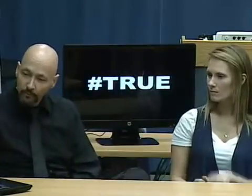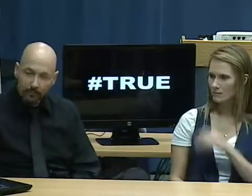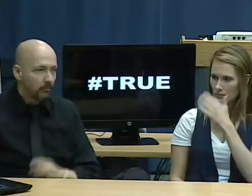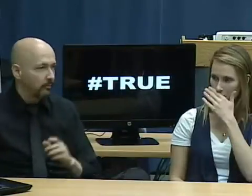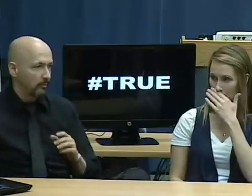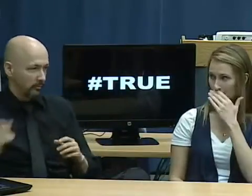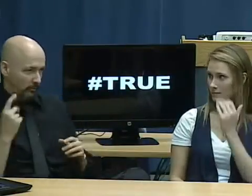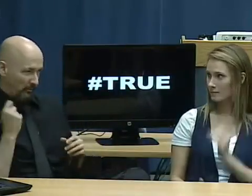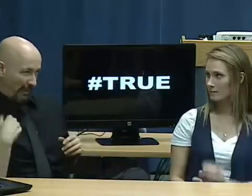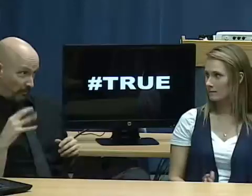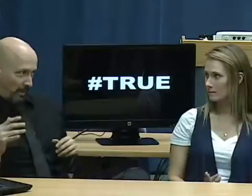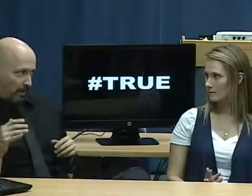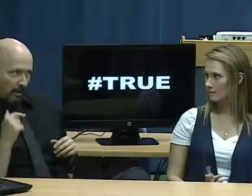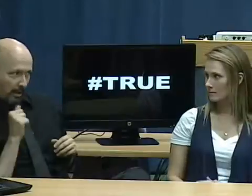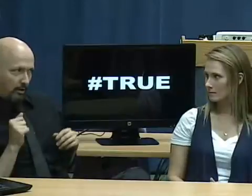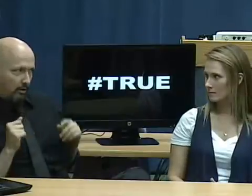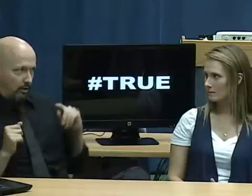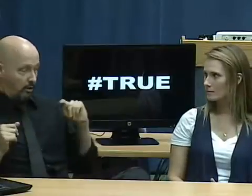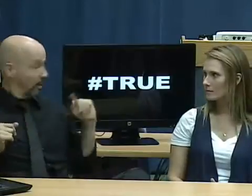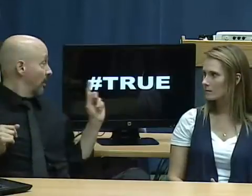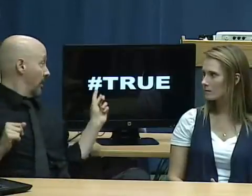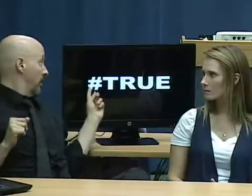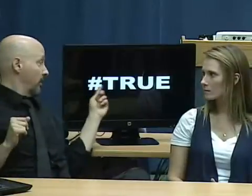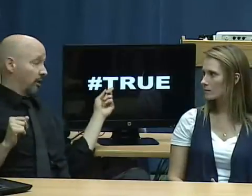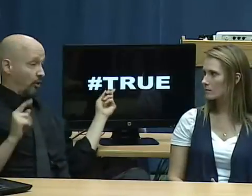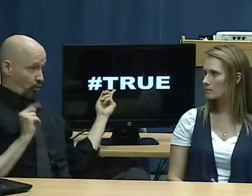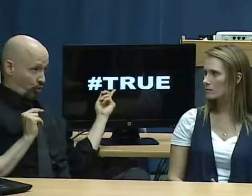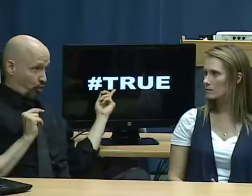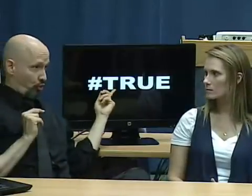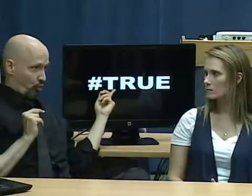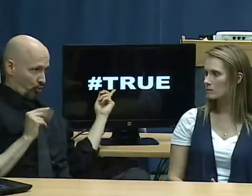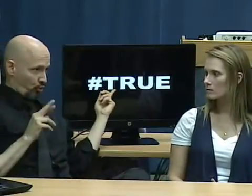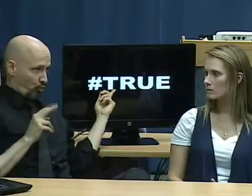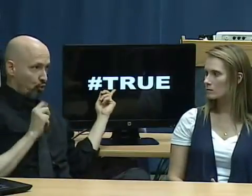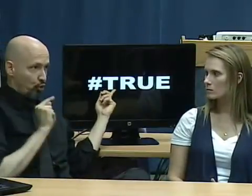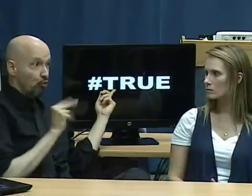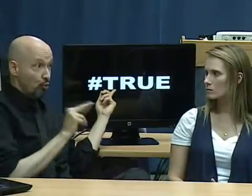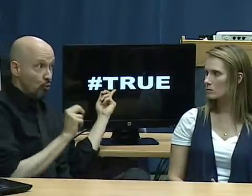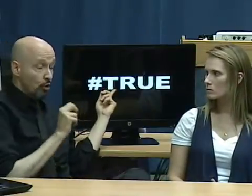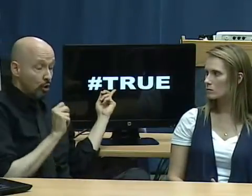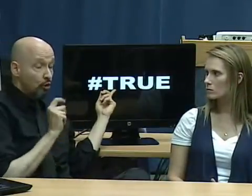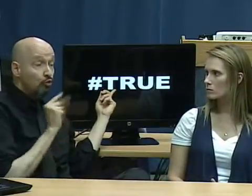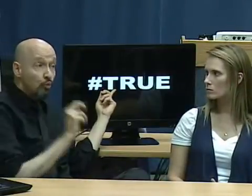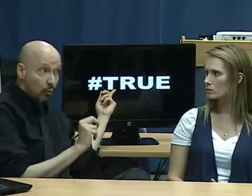Understand that there is movement. It's not T-R-U-E, it's #TRUE